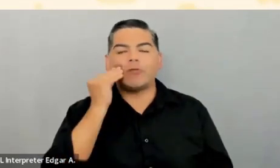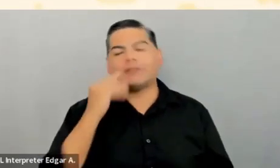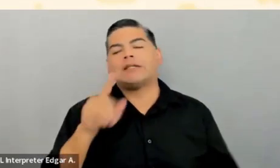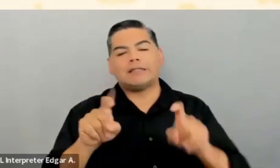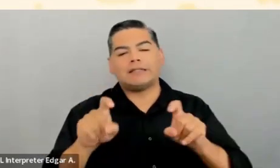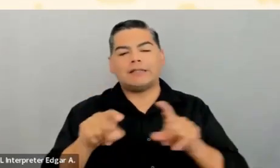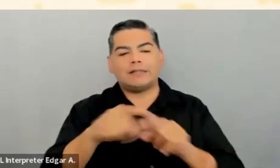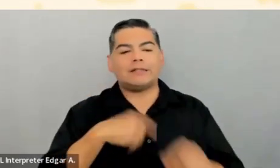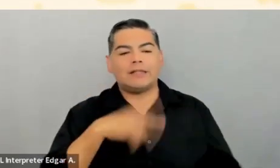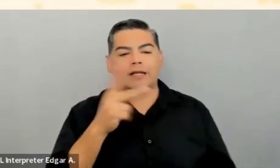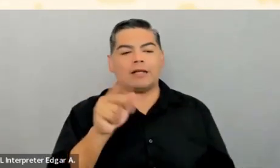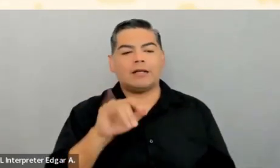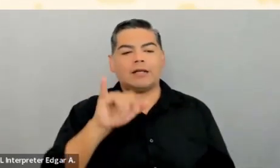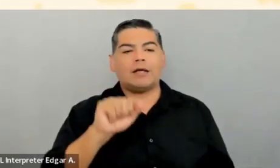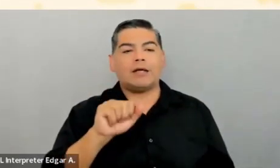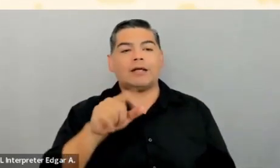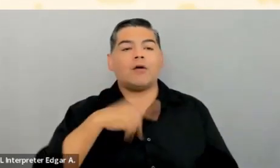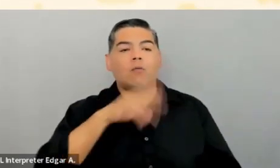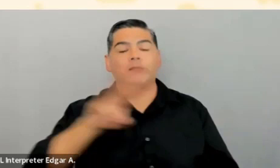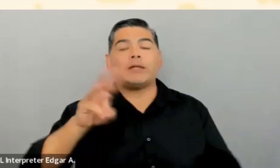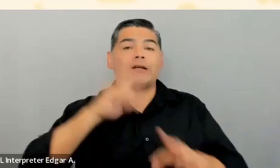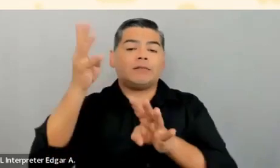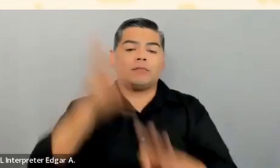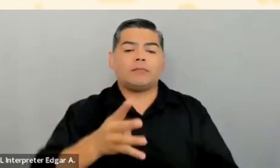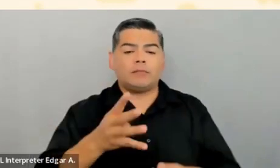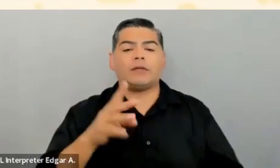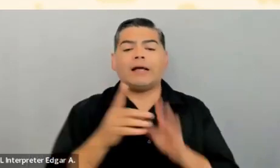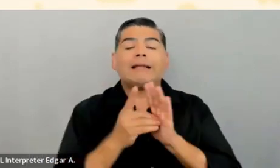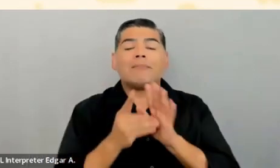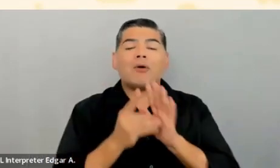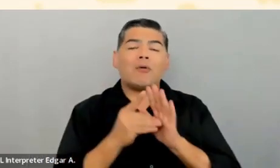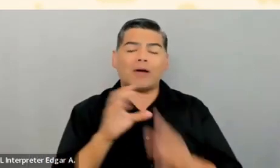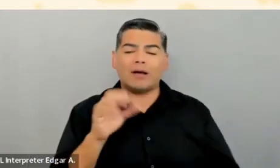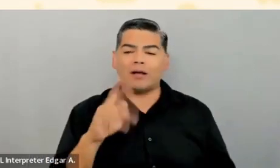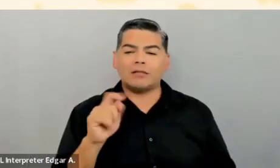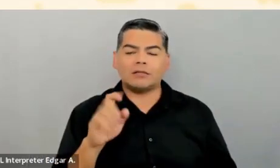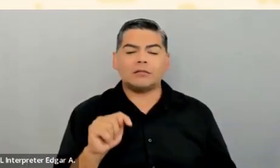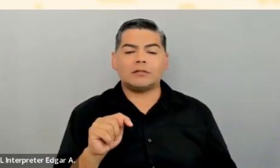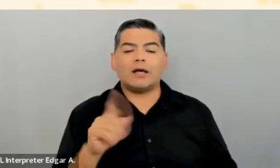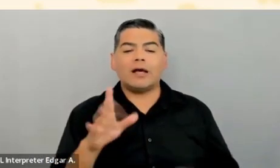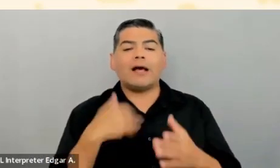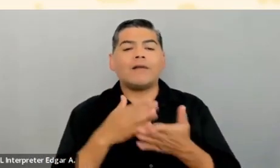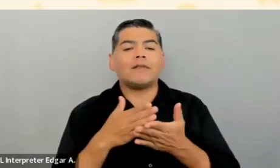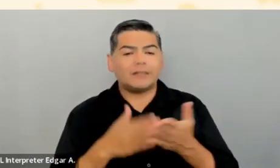and I have imported the demo content. I have configured just a couple of widgets.